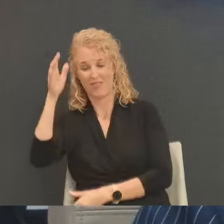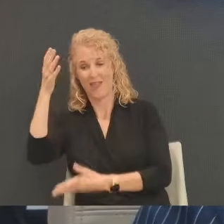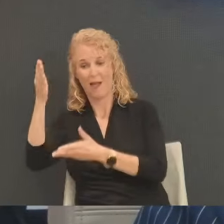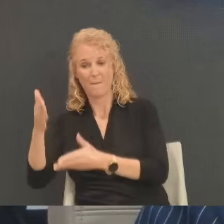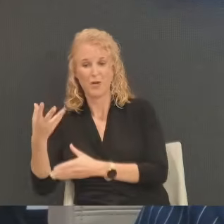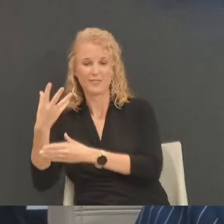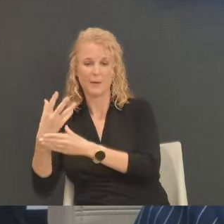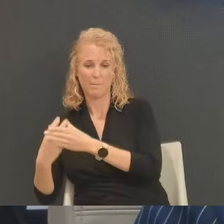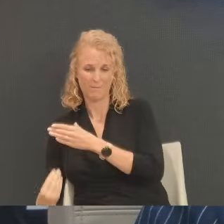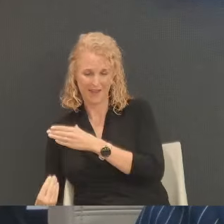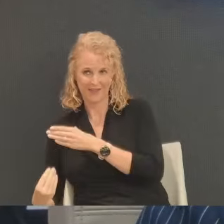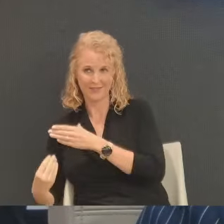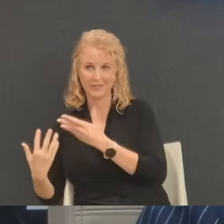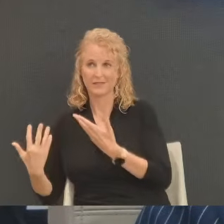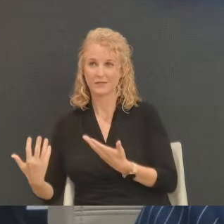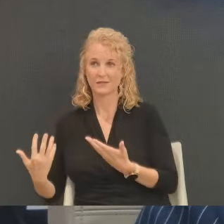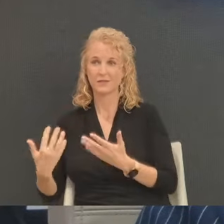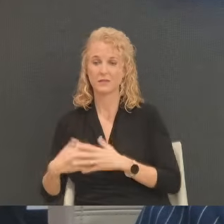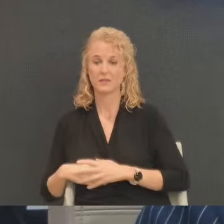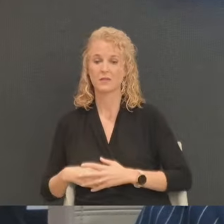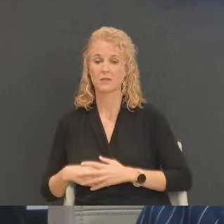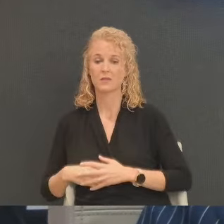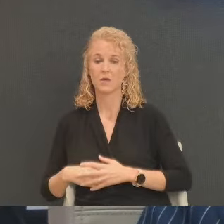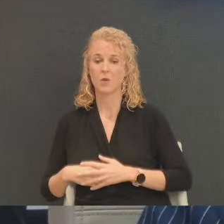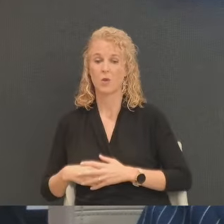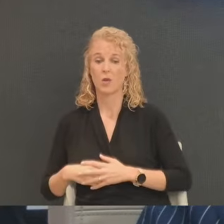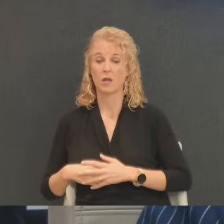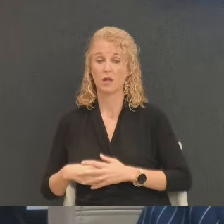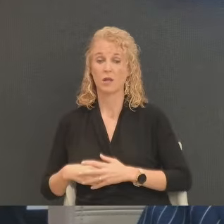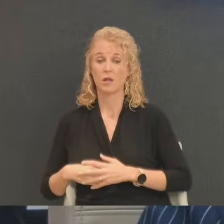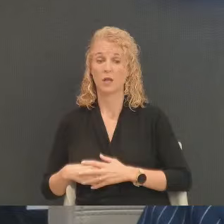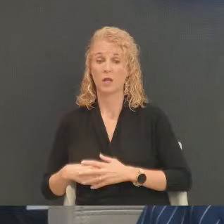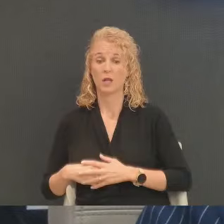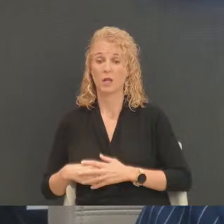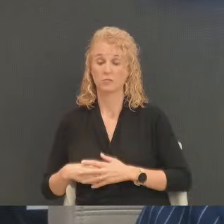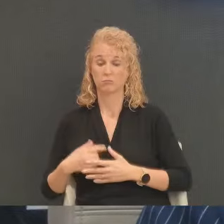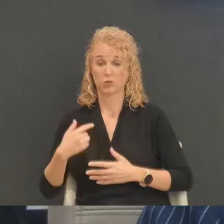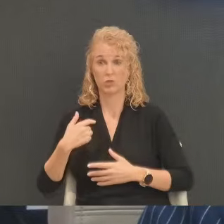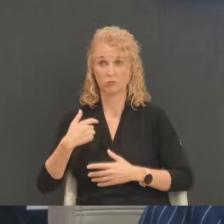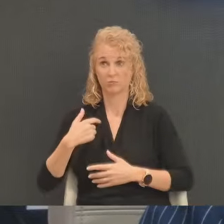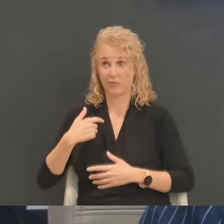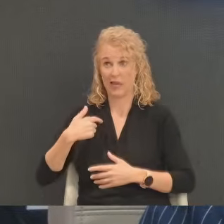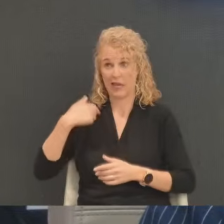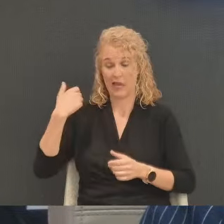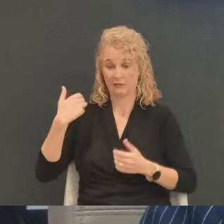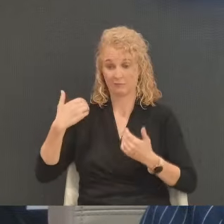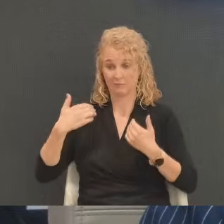things that was that I had meetings on and had questions to and he said, "Oh yeah, we're going